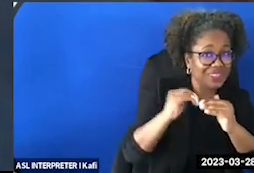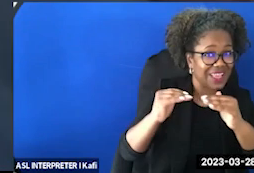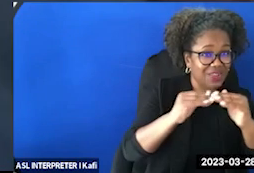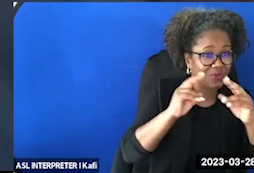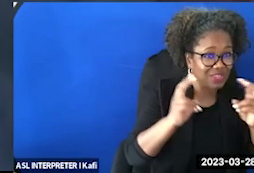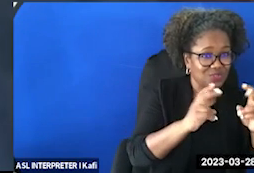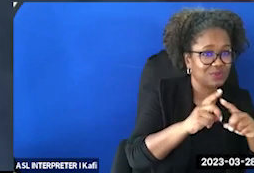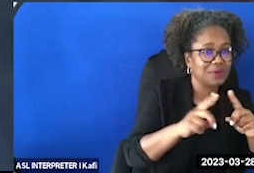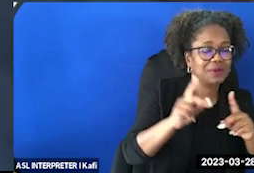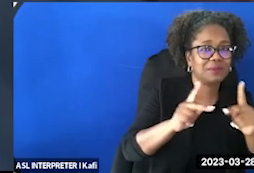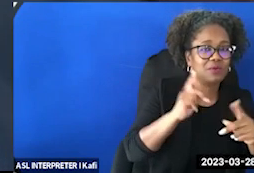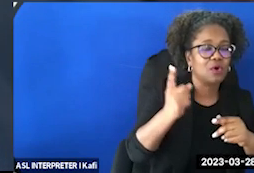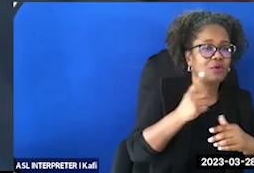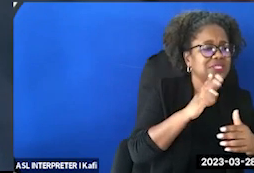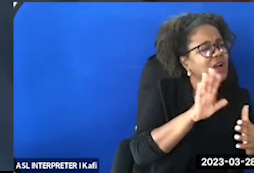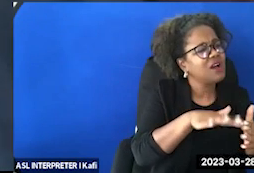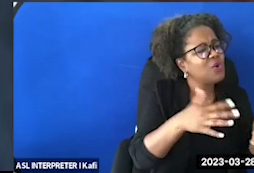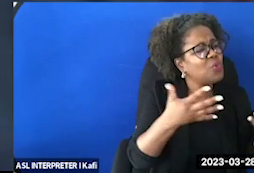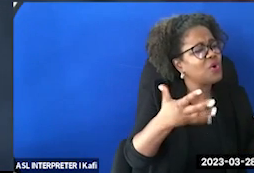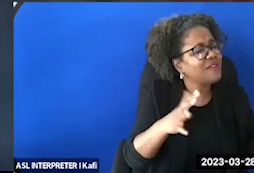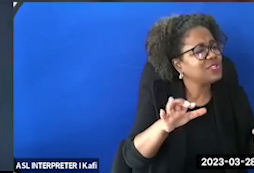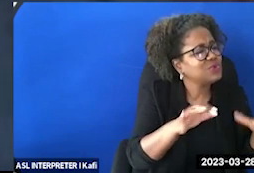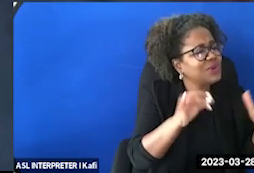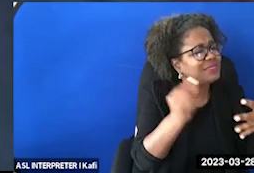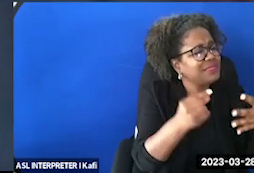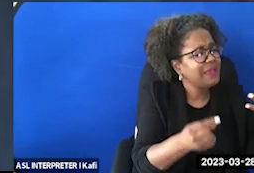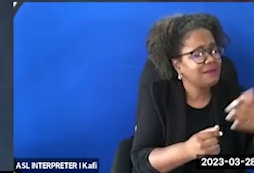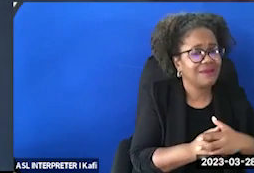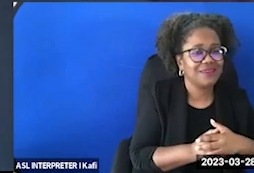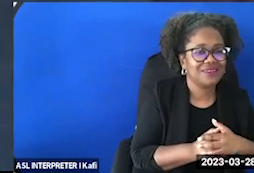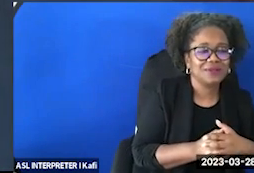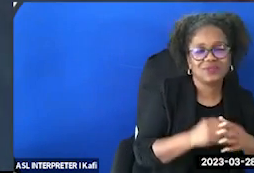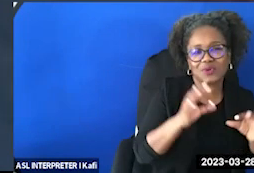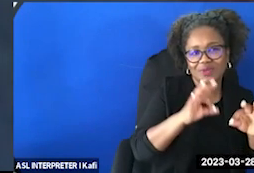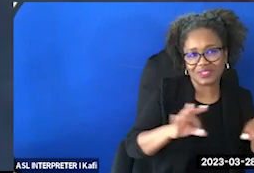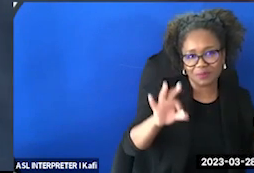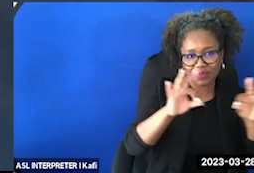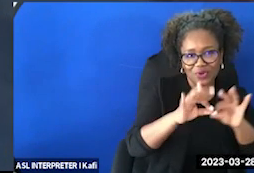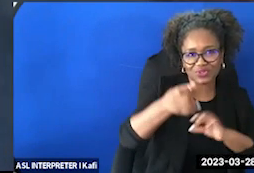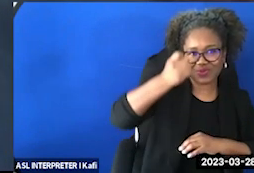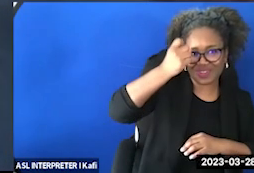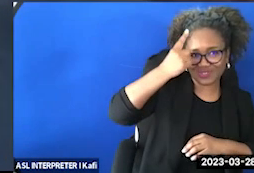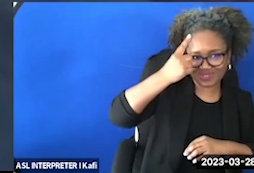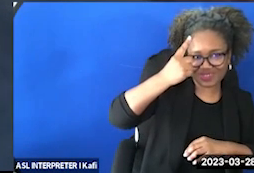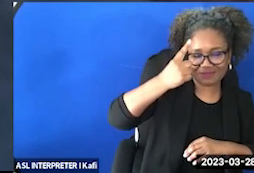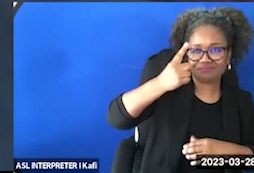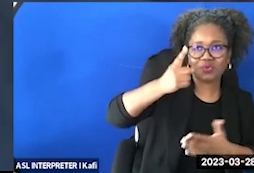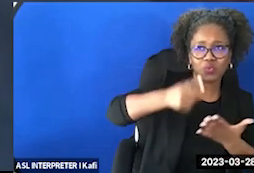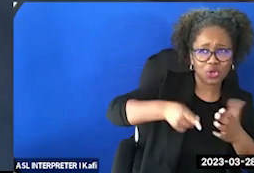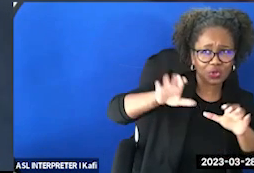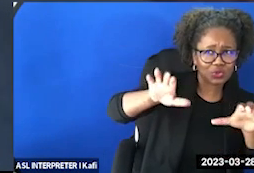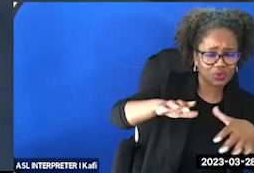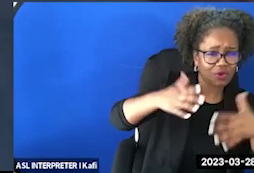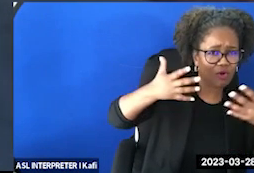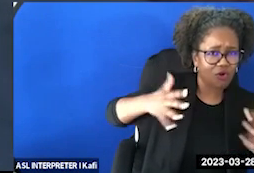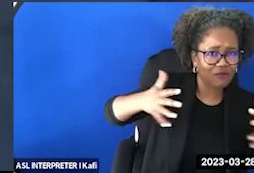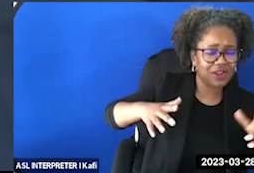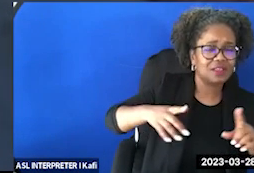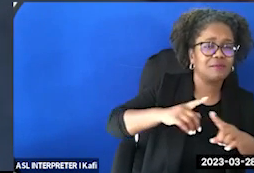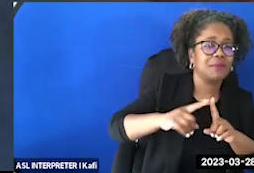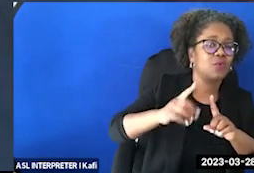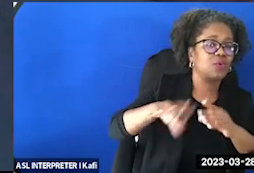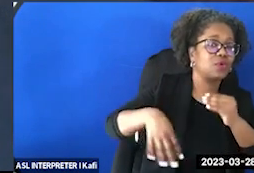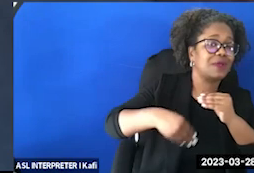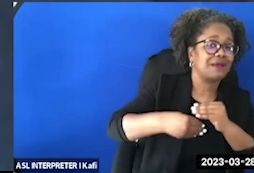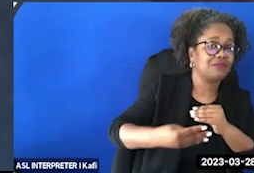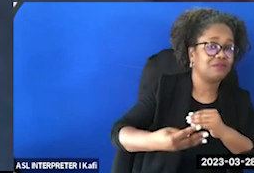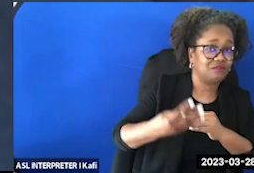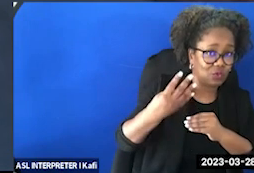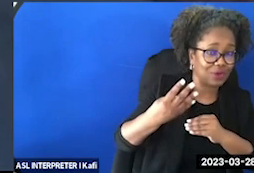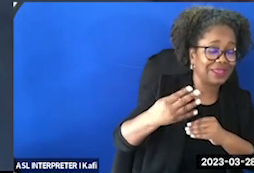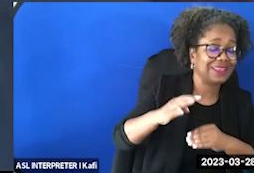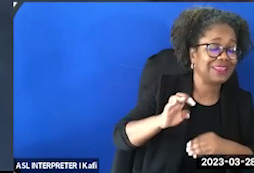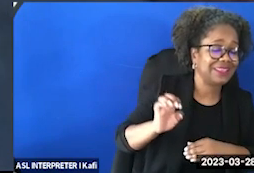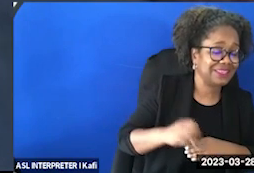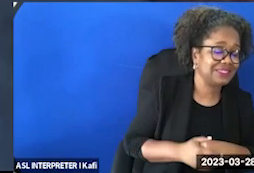Debbie Stine, Science & Technology Policy Academy: And so it's really important to understand not only what they're doing already. but you know from that 4 E perspective what is not working well.